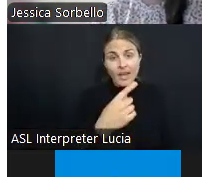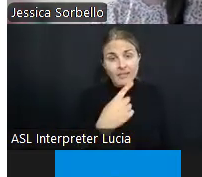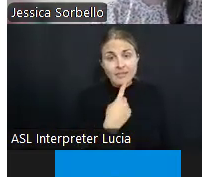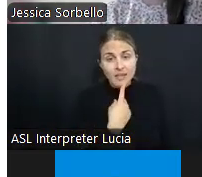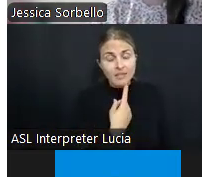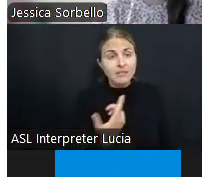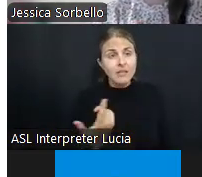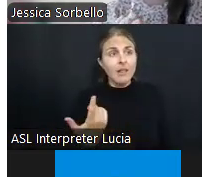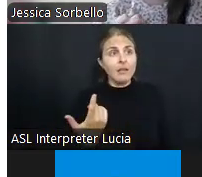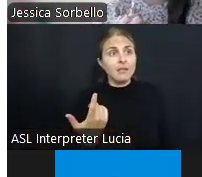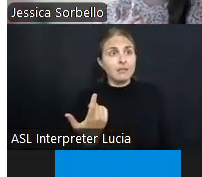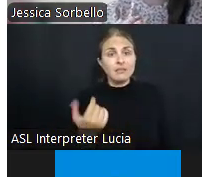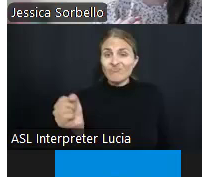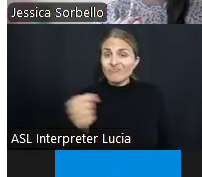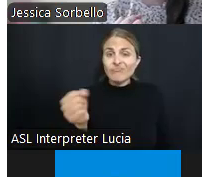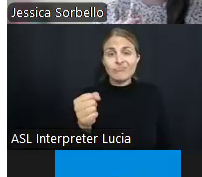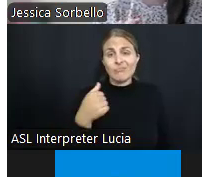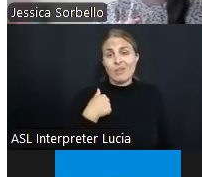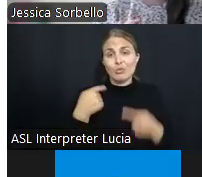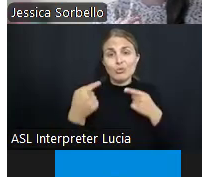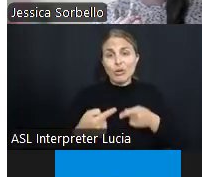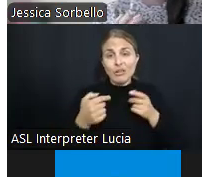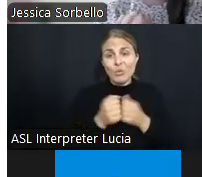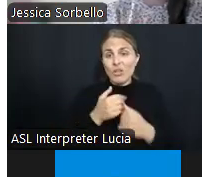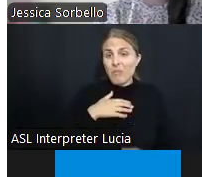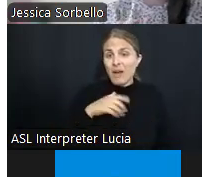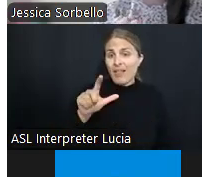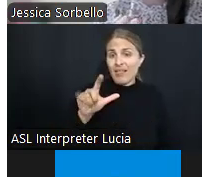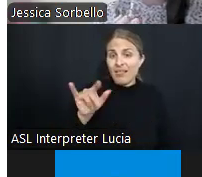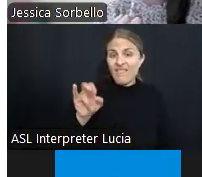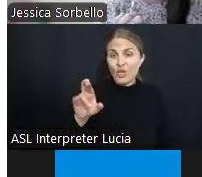they are a fall risk and tell you no I'm planning on